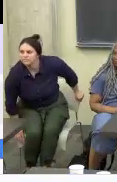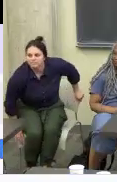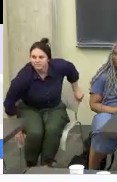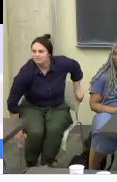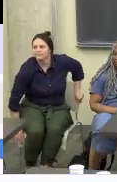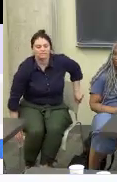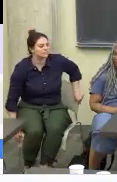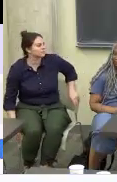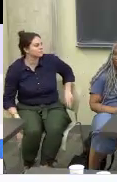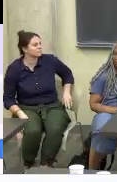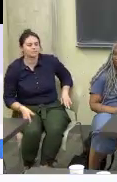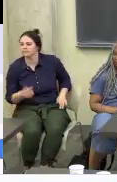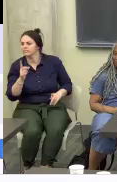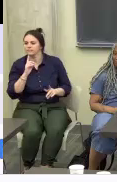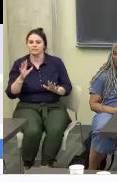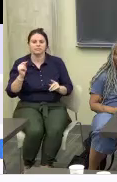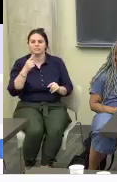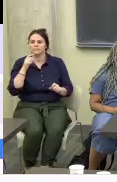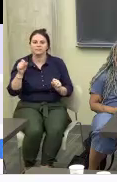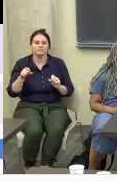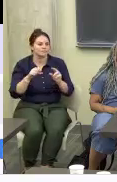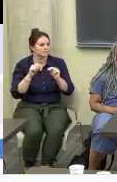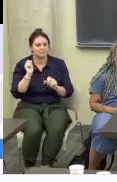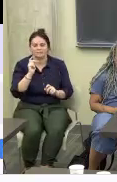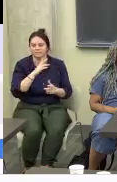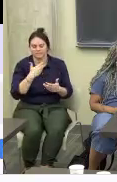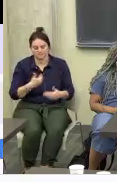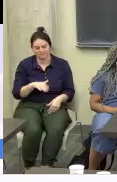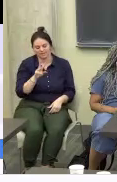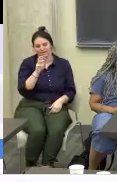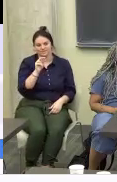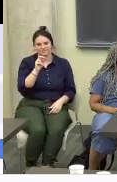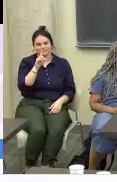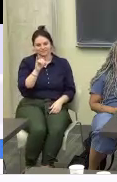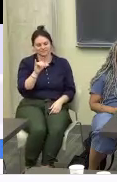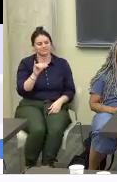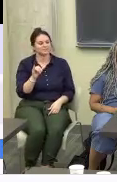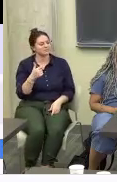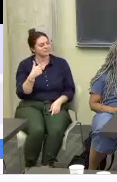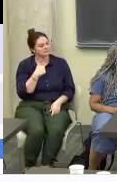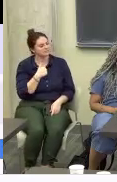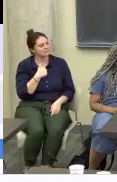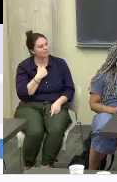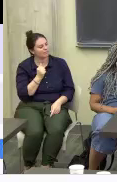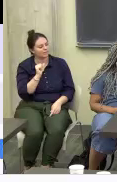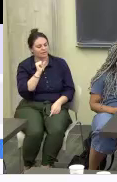what is our conversation now All right. So my name is Wendy Chisholm i am unaffiliated right now,